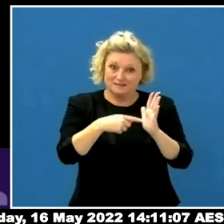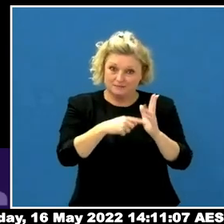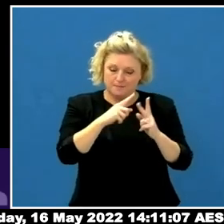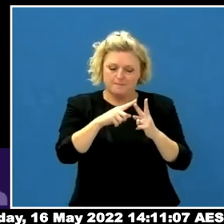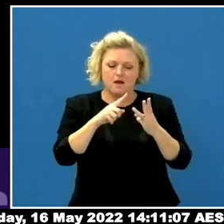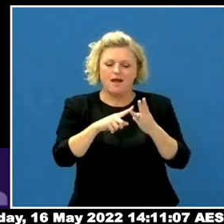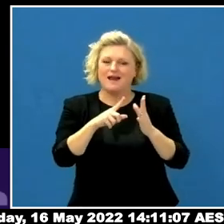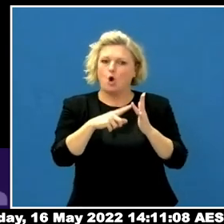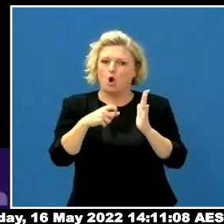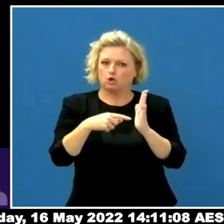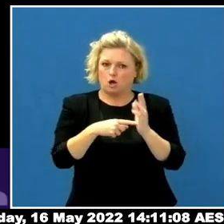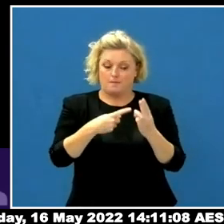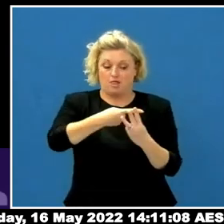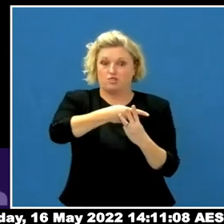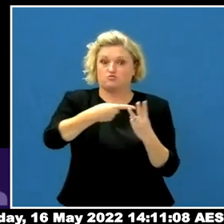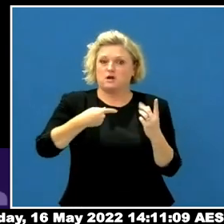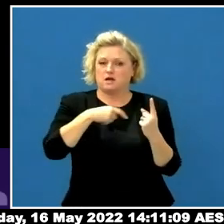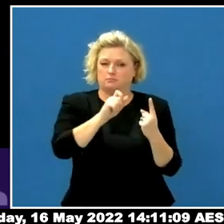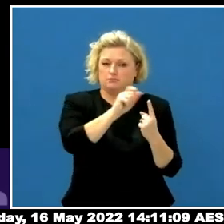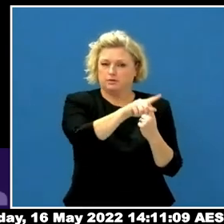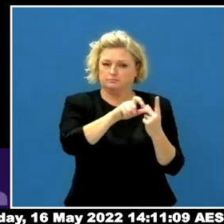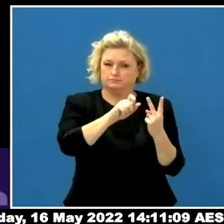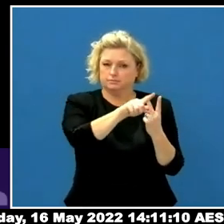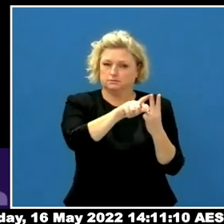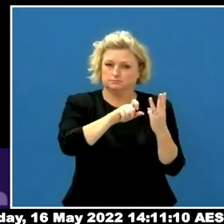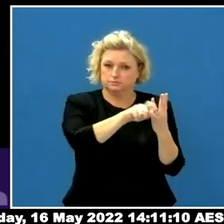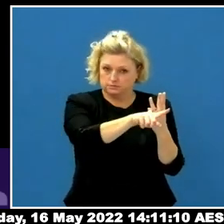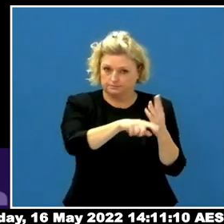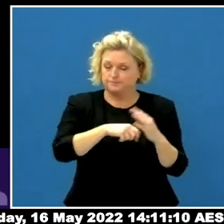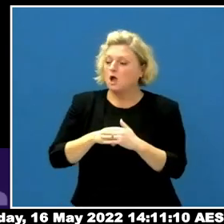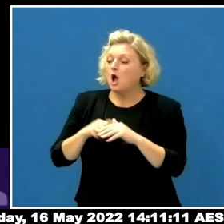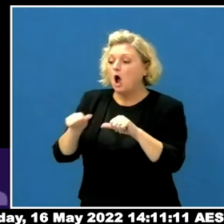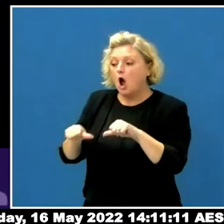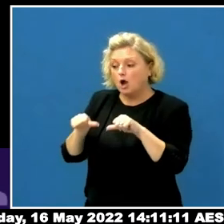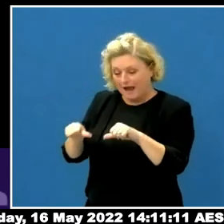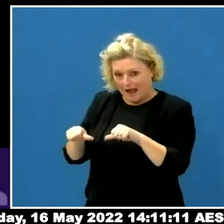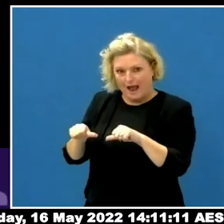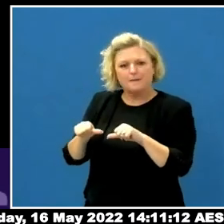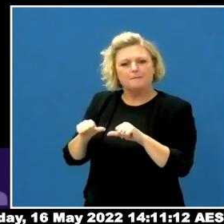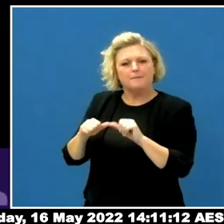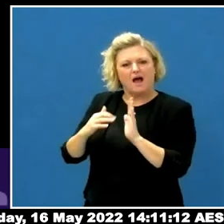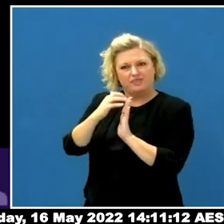And this describes in here what, in summary, the - That was a different incident.